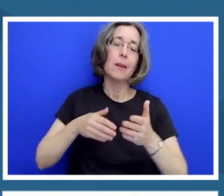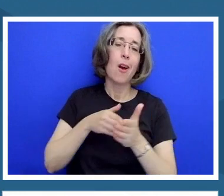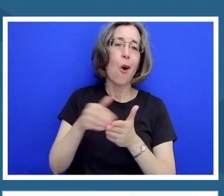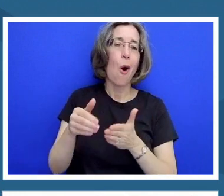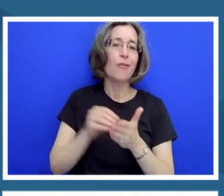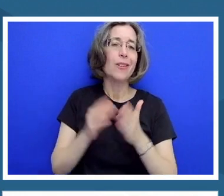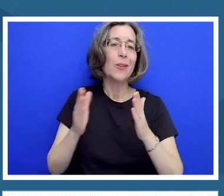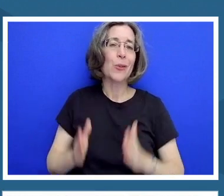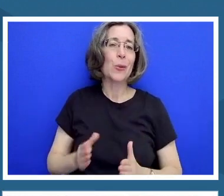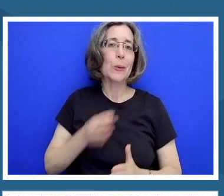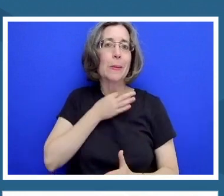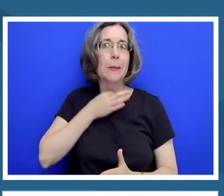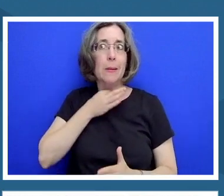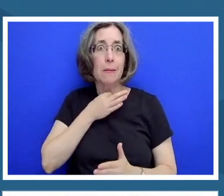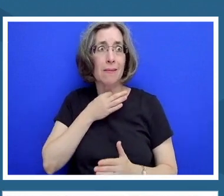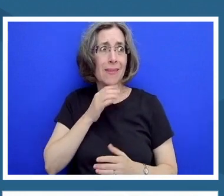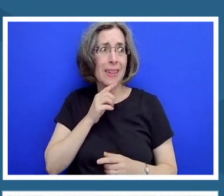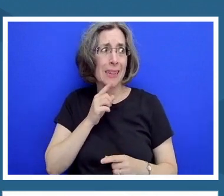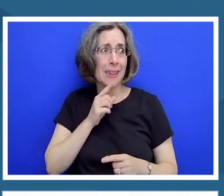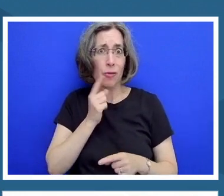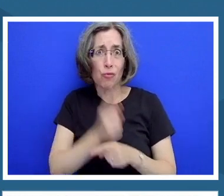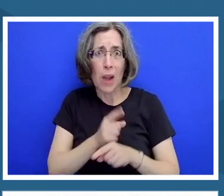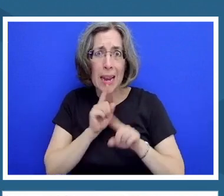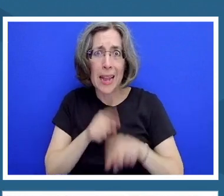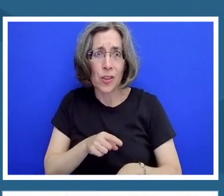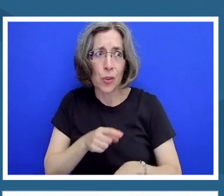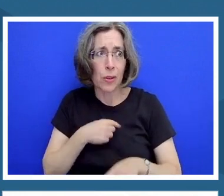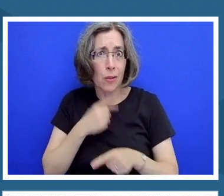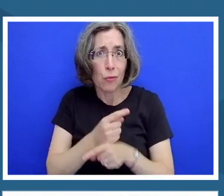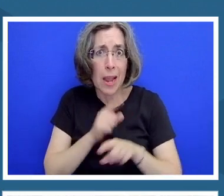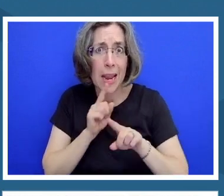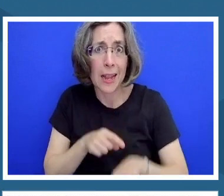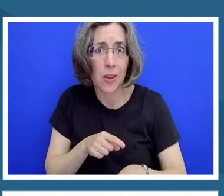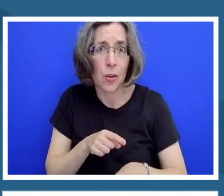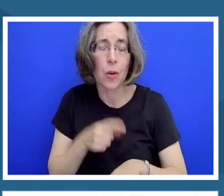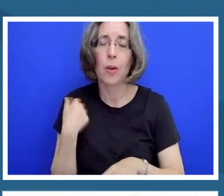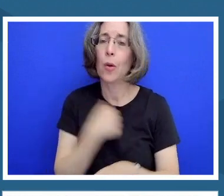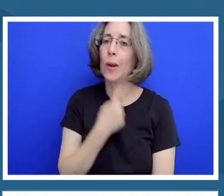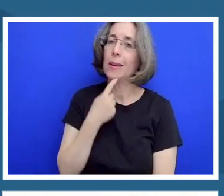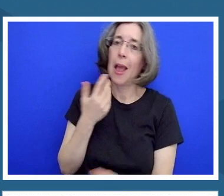right answer do they get the right answer and we always say